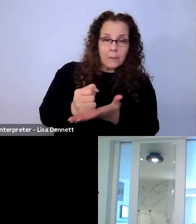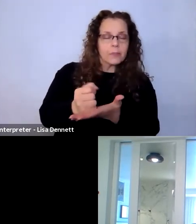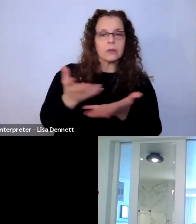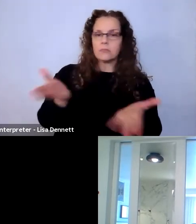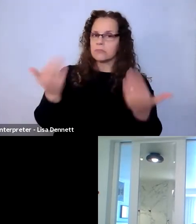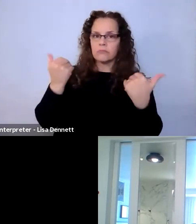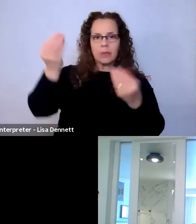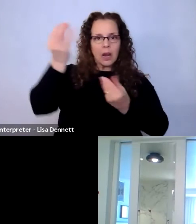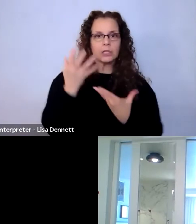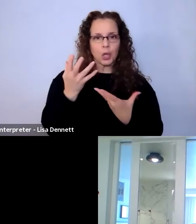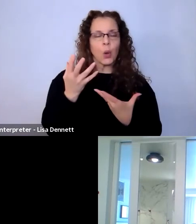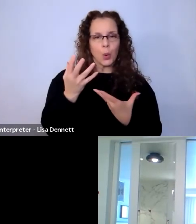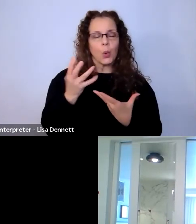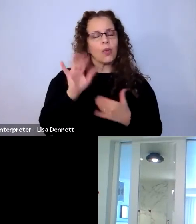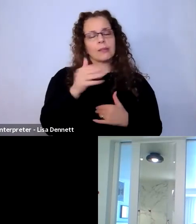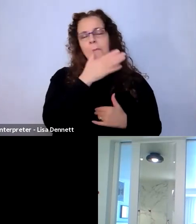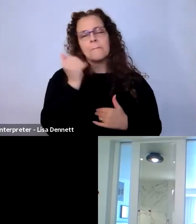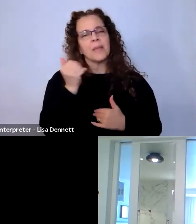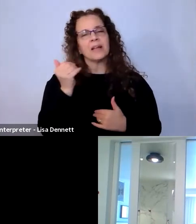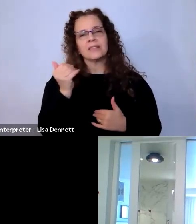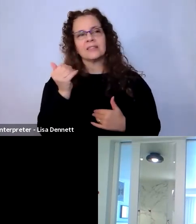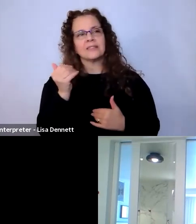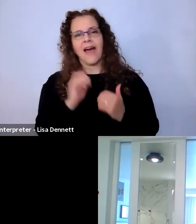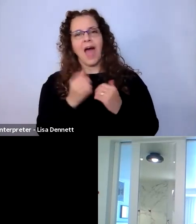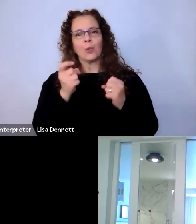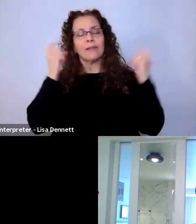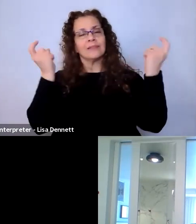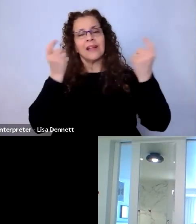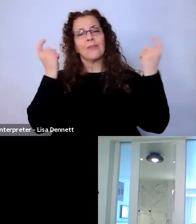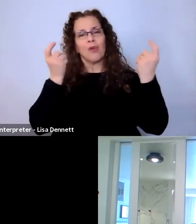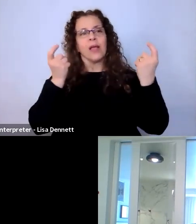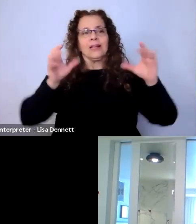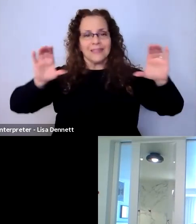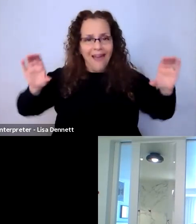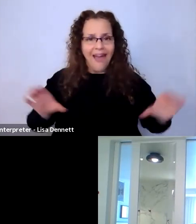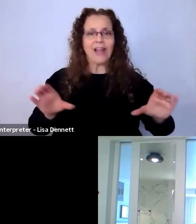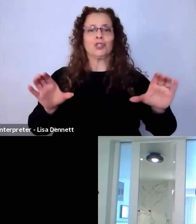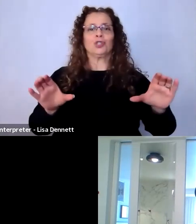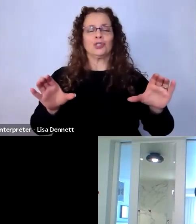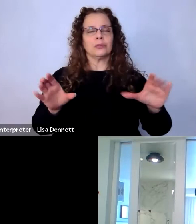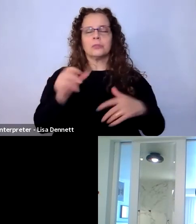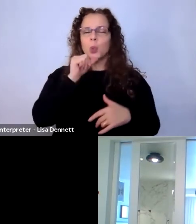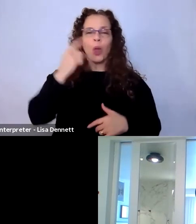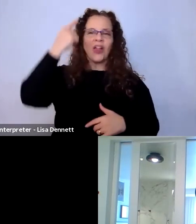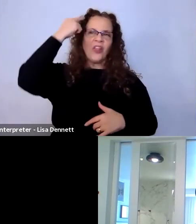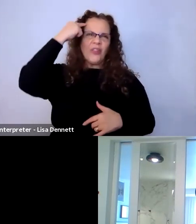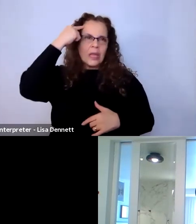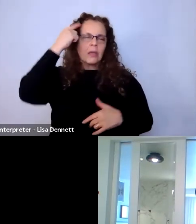and that's the best way you could commemorate God is to actually take action don't just think about accessibility don't just consider accessibility.